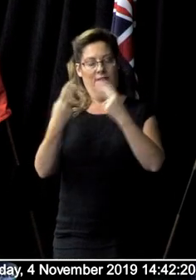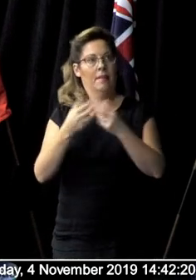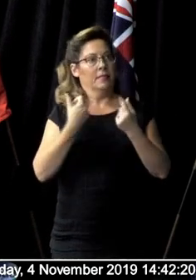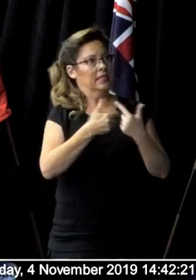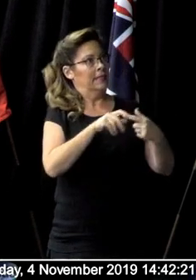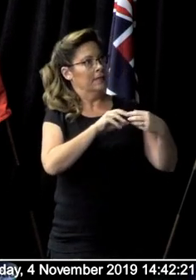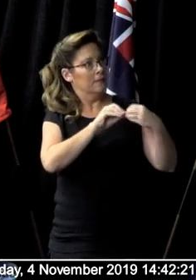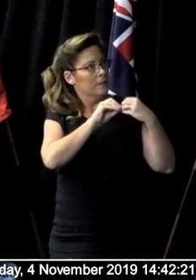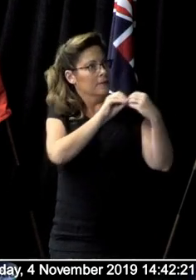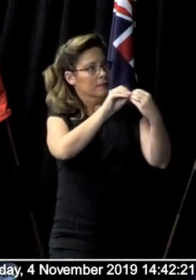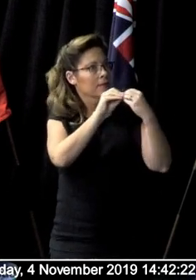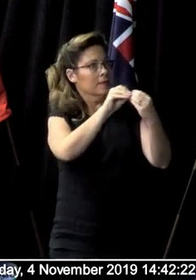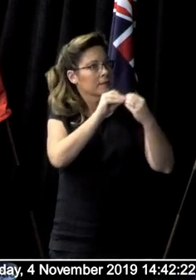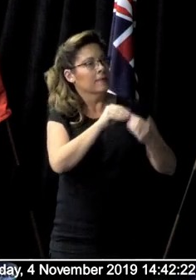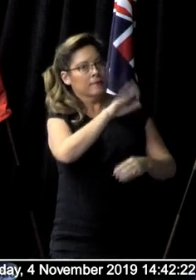attend more than that.